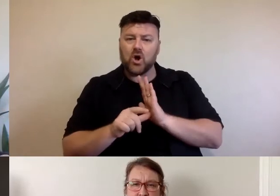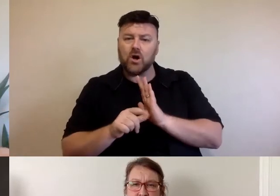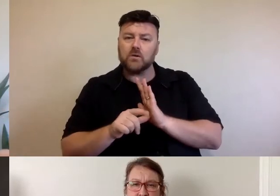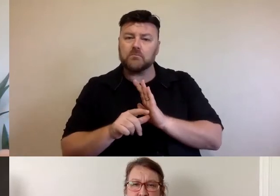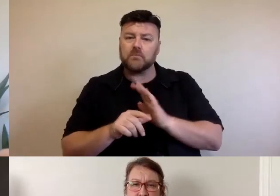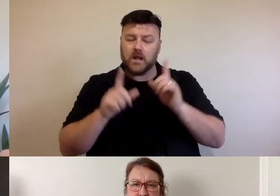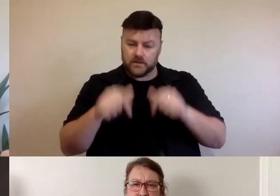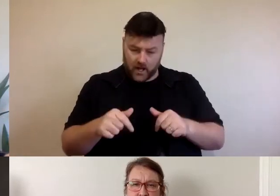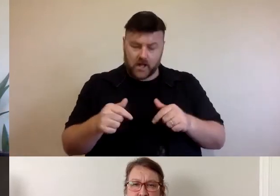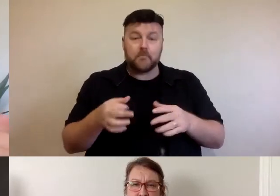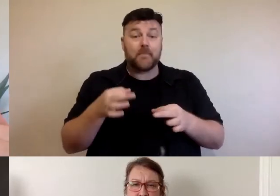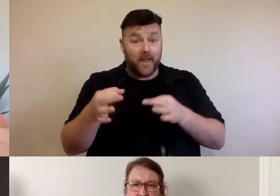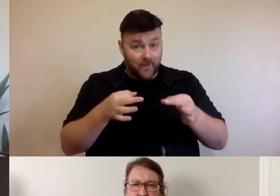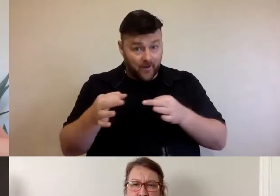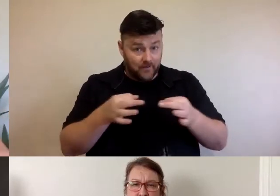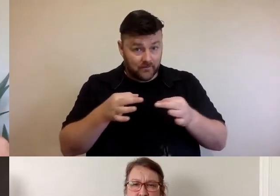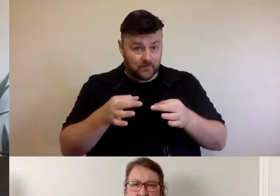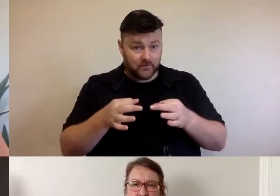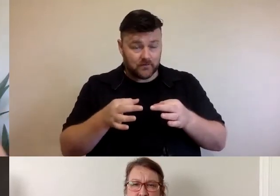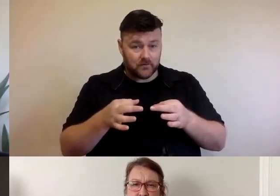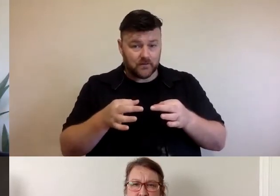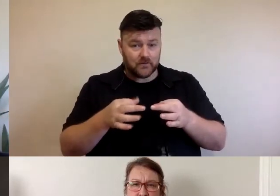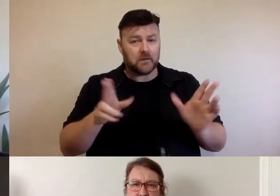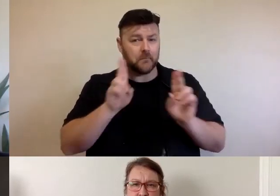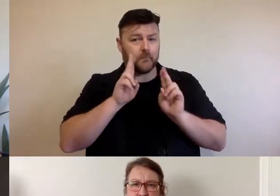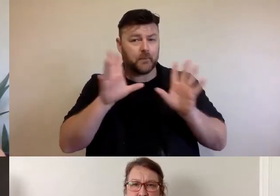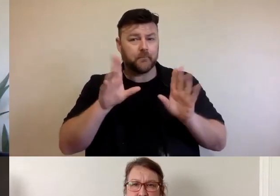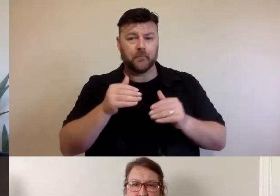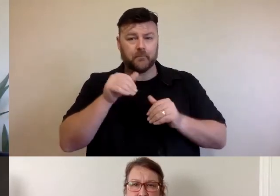your planning, which is Step 4, in a very concise kind of way. Create